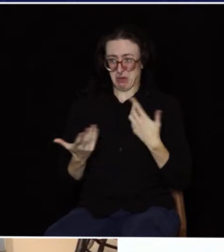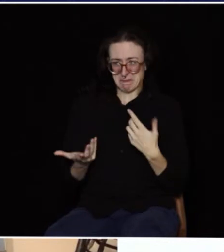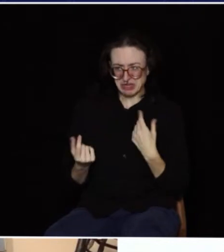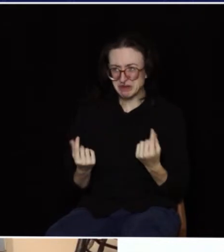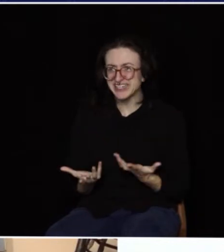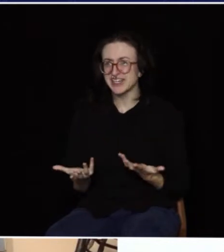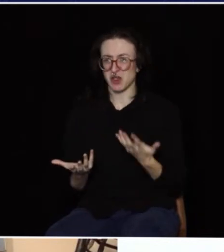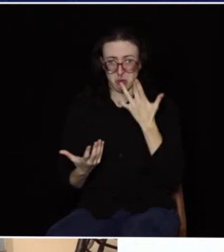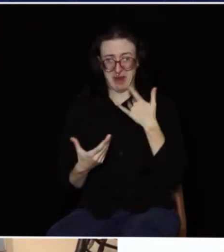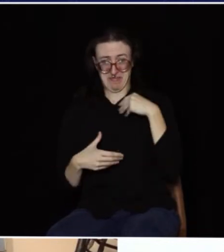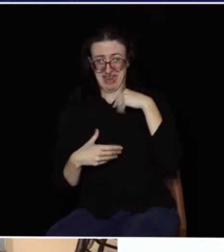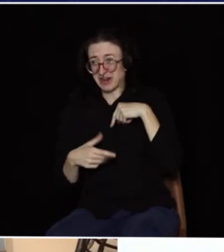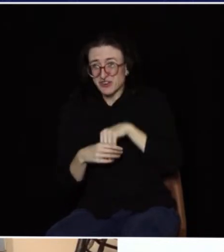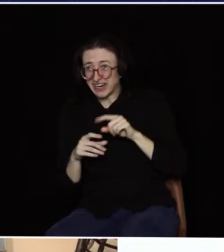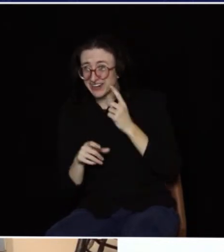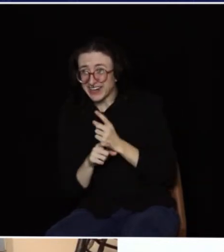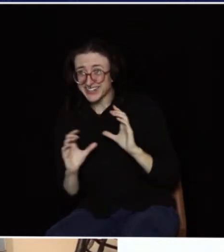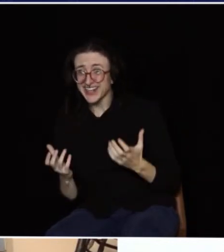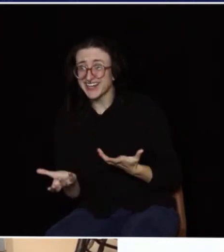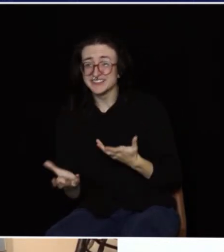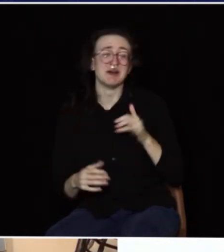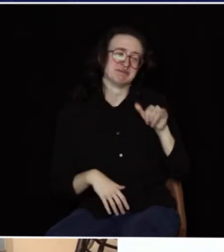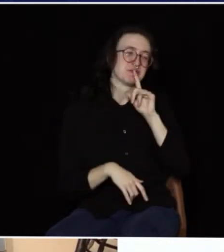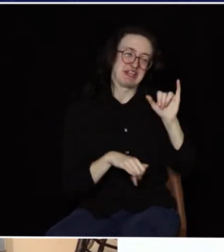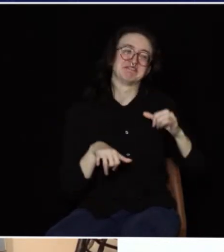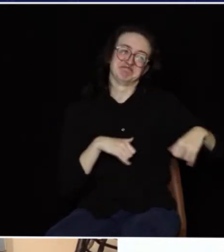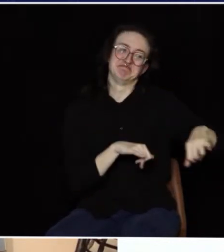“What am I doing here?” Like, “Am I in the right class--” [WILLIAMS:] I’m sure that’s the usual experience.